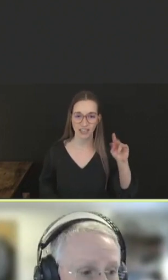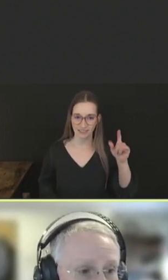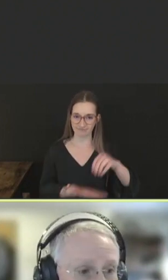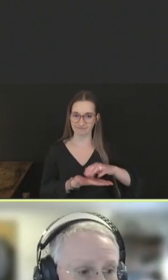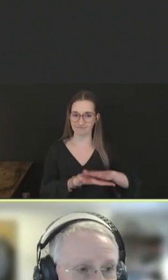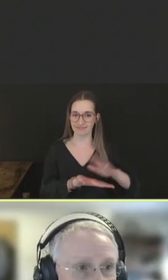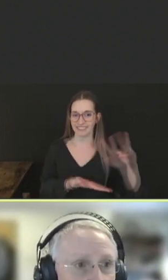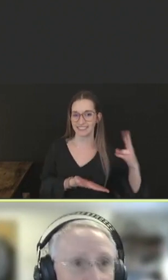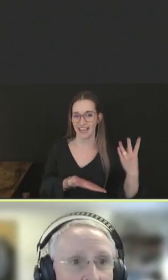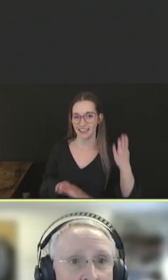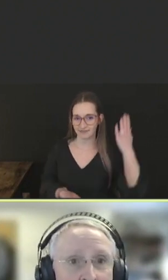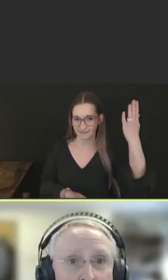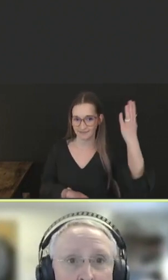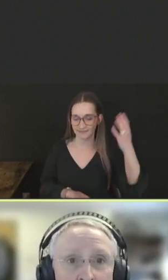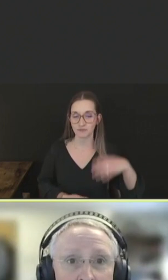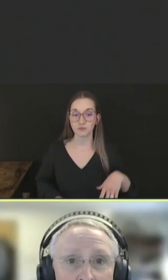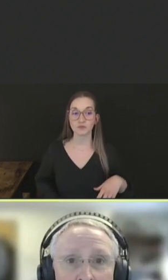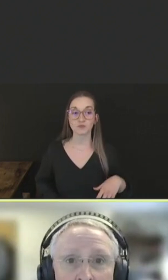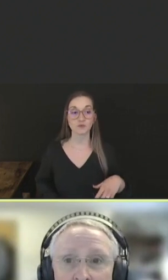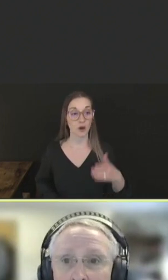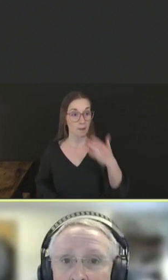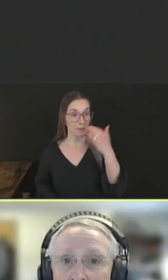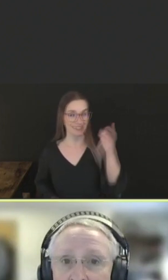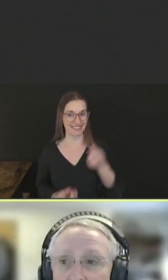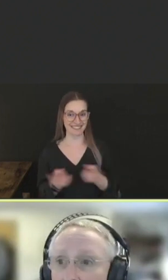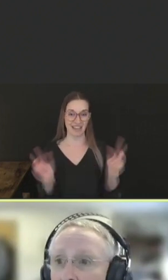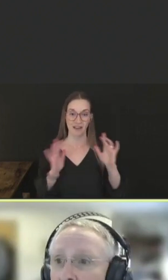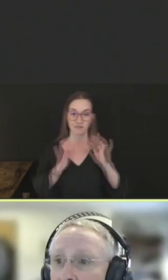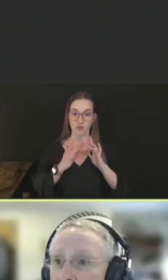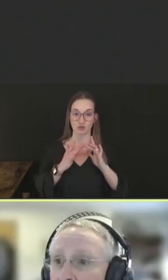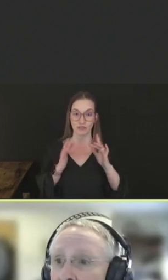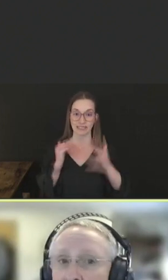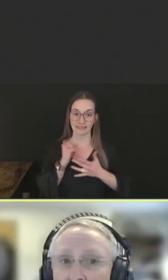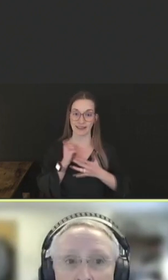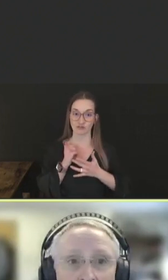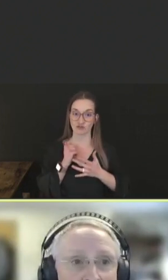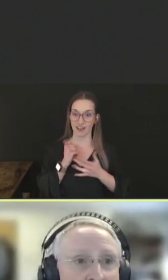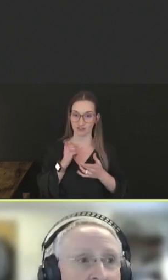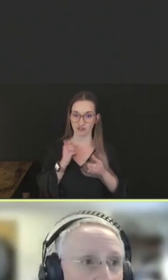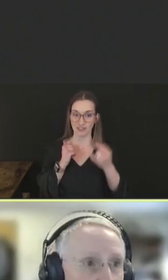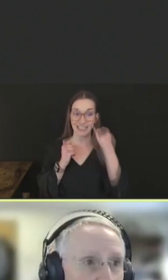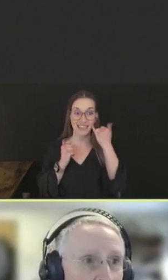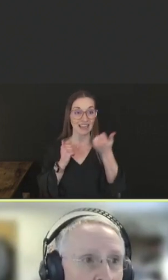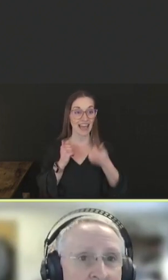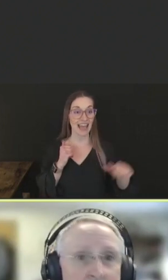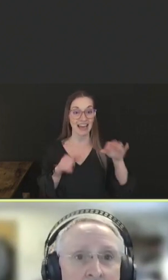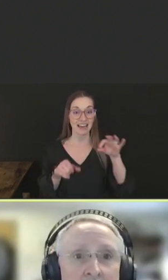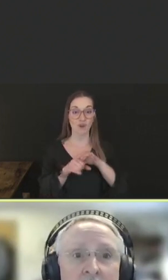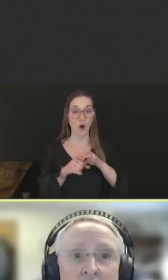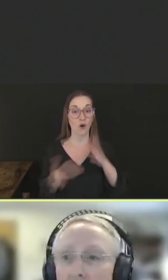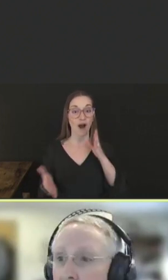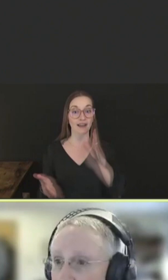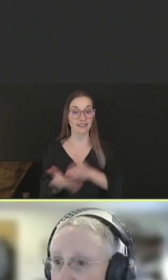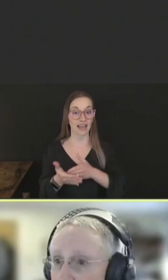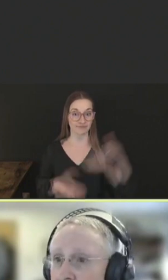And given the virtual technology, I'm going to ask if there are any that vote against approval of these meetings -- these minutes?